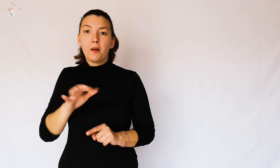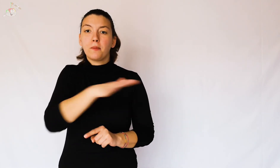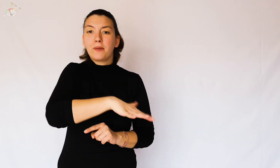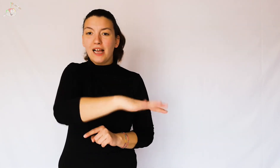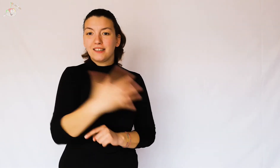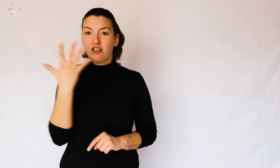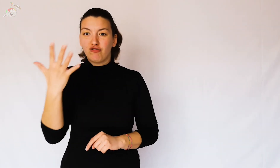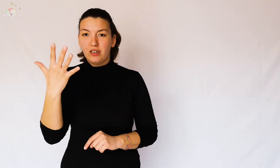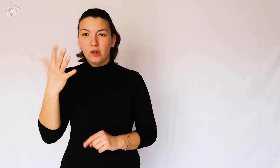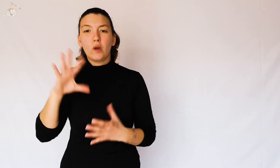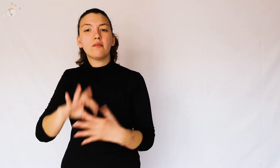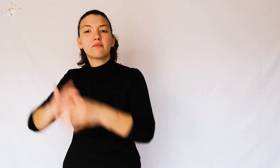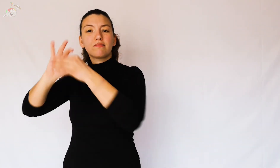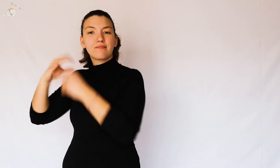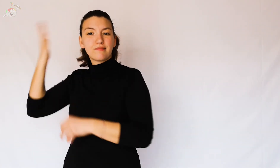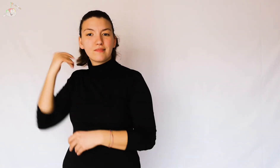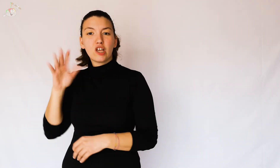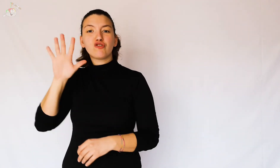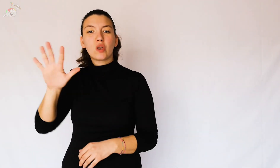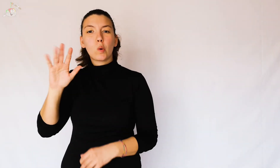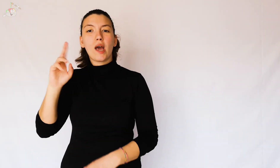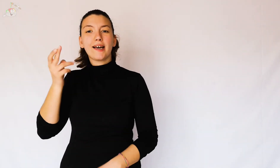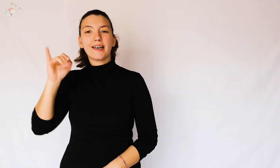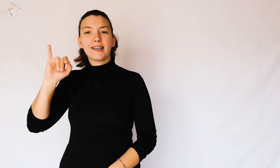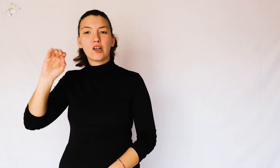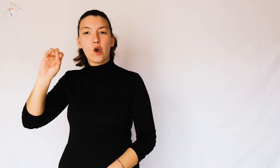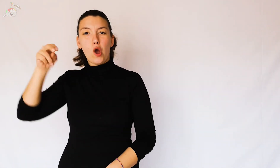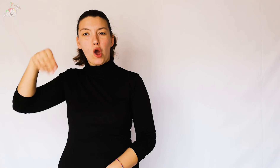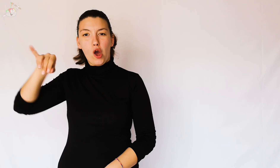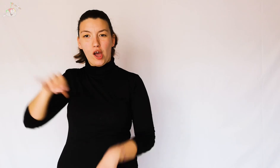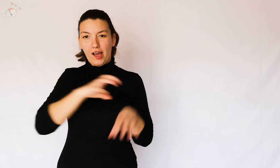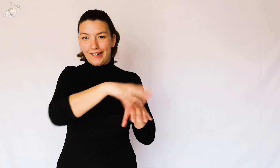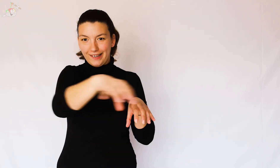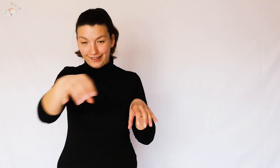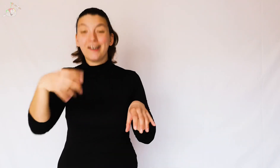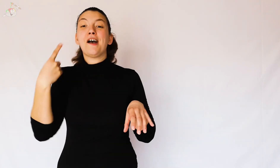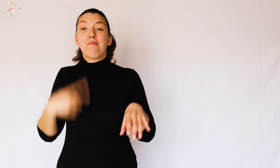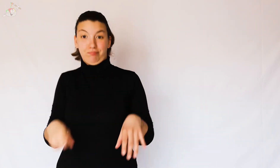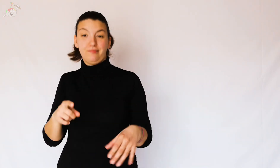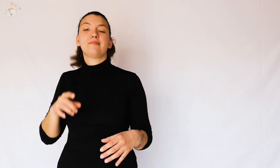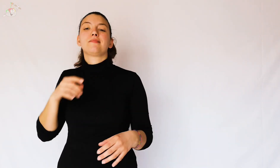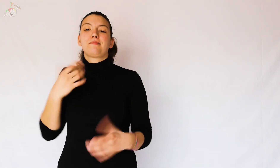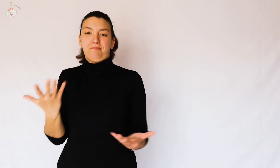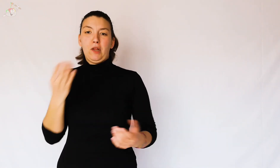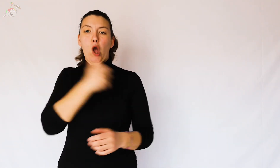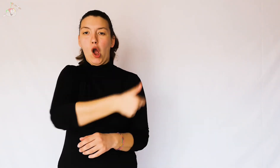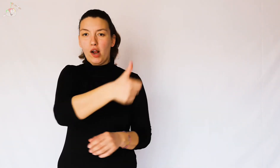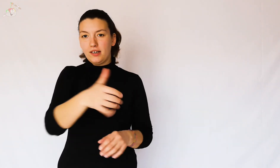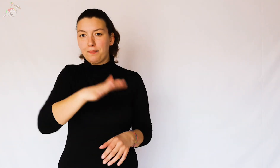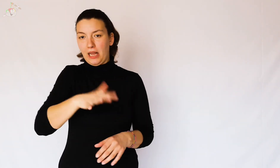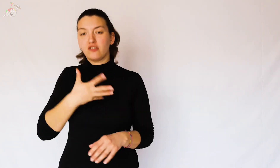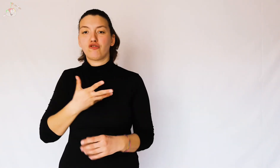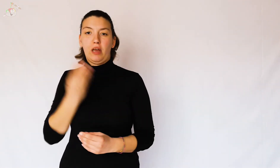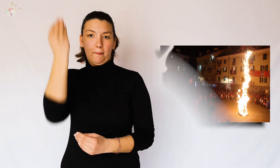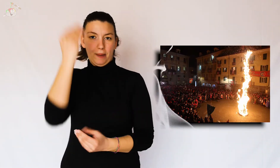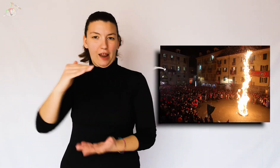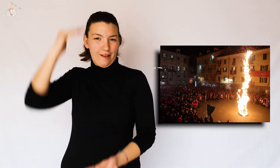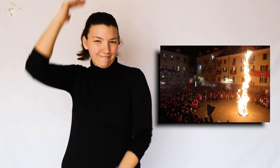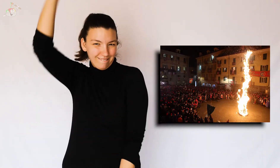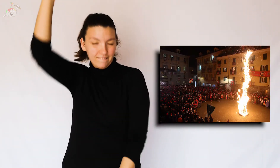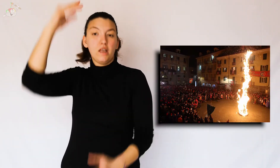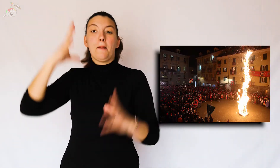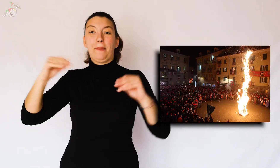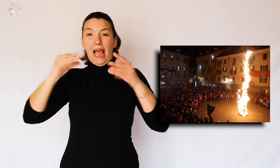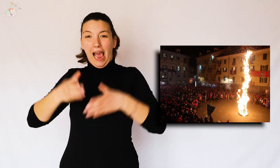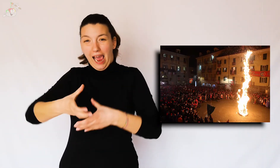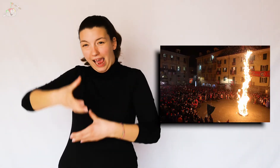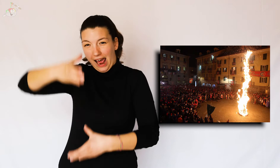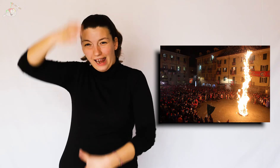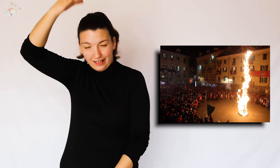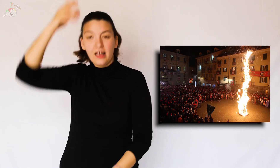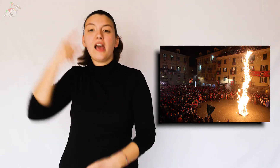In each of the squares, five like the five districts, there is a pole covered with straw